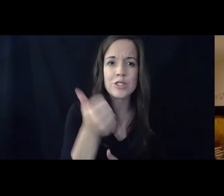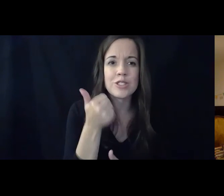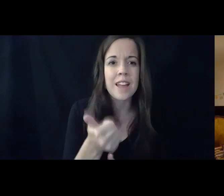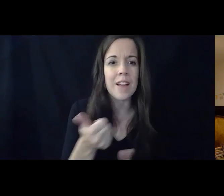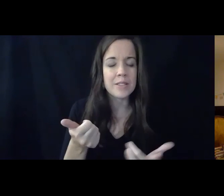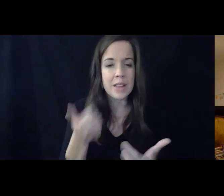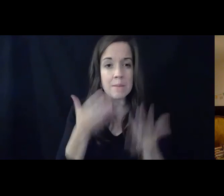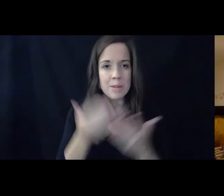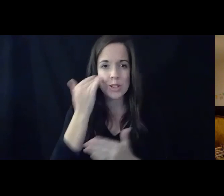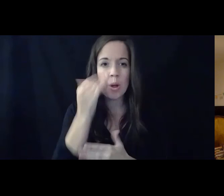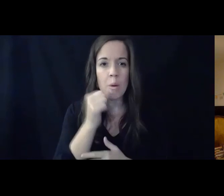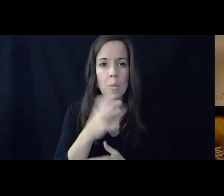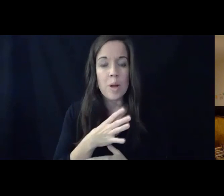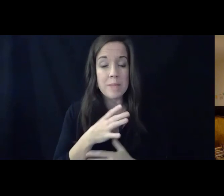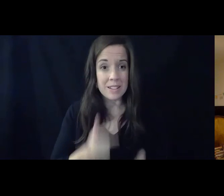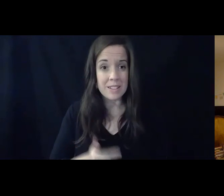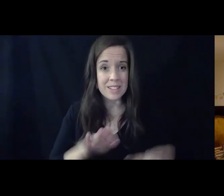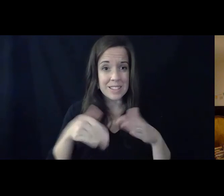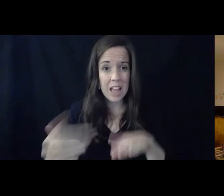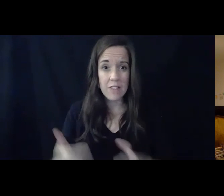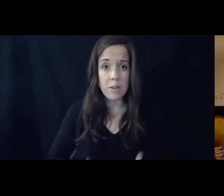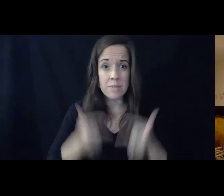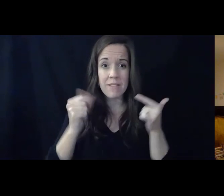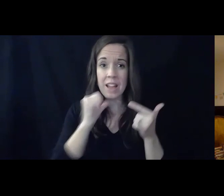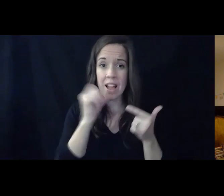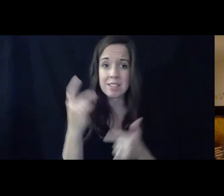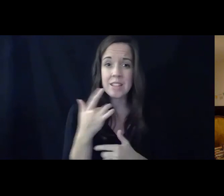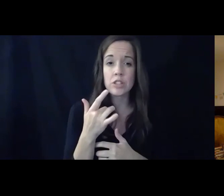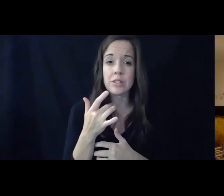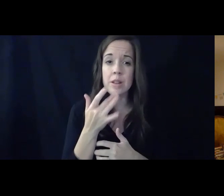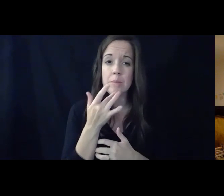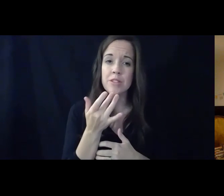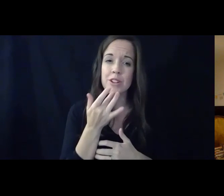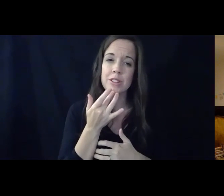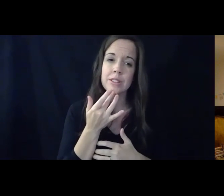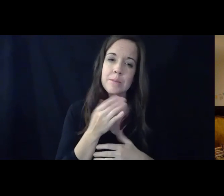die from living untouched and preferred to be satisfied. Her red hands